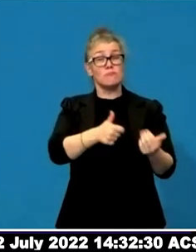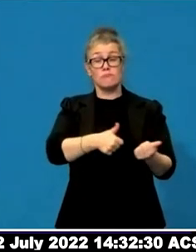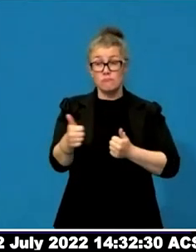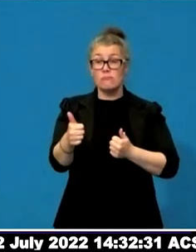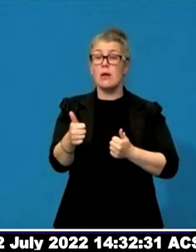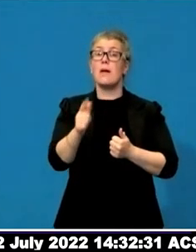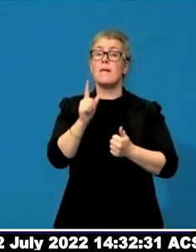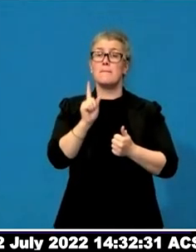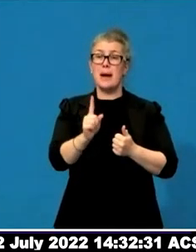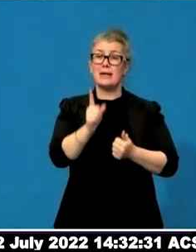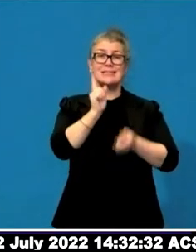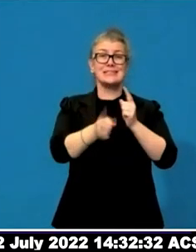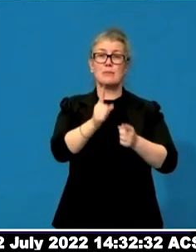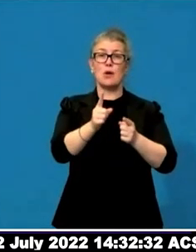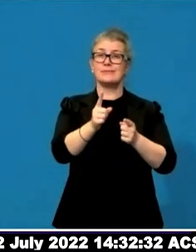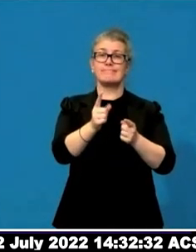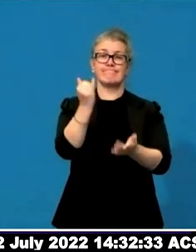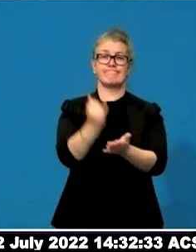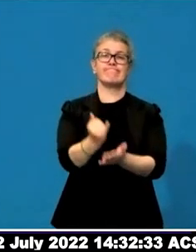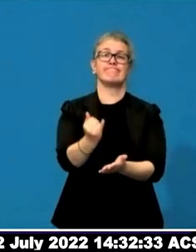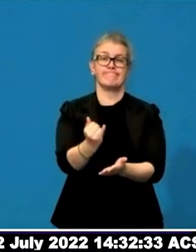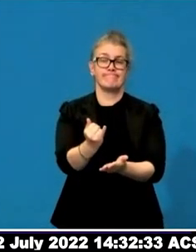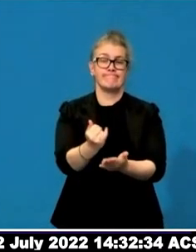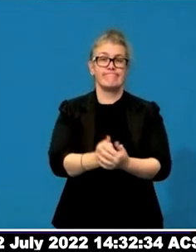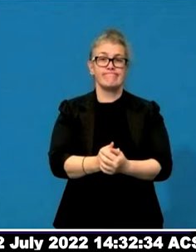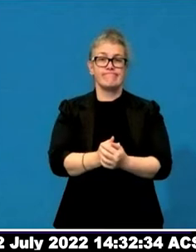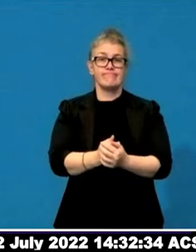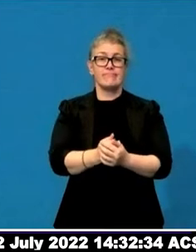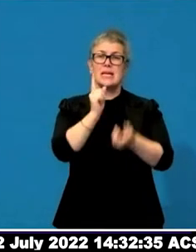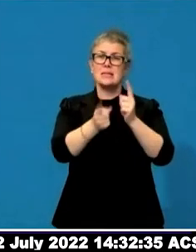where that just did not work where we saw providers were babysitters -